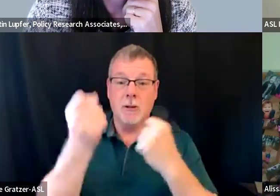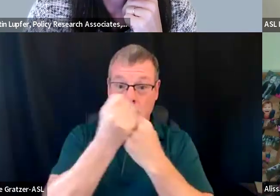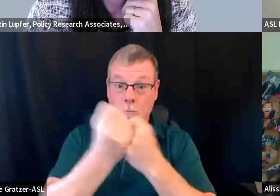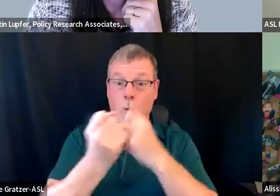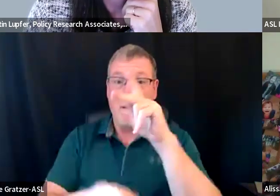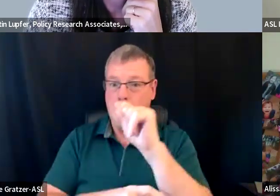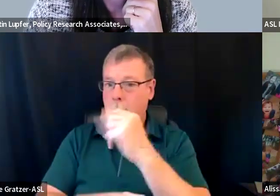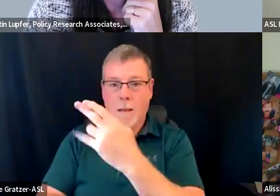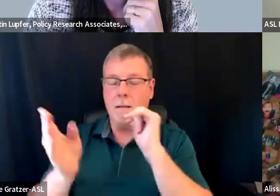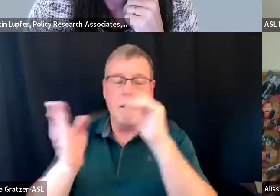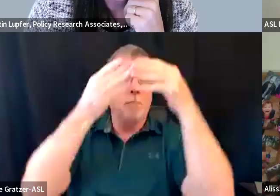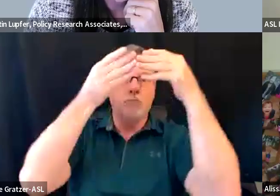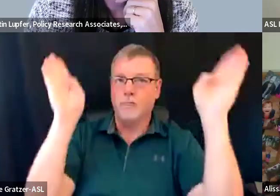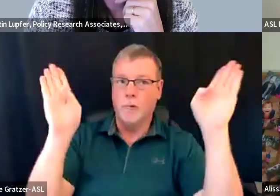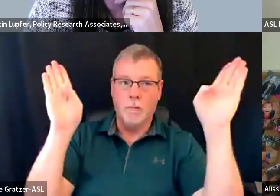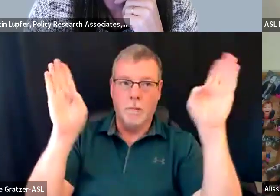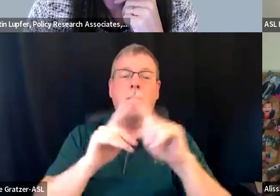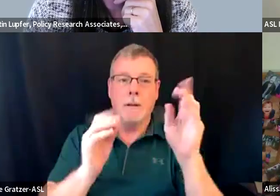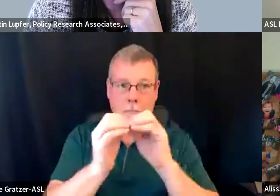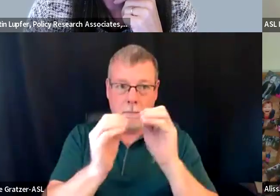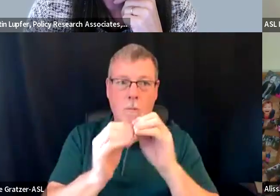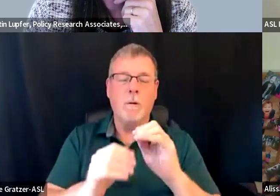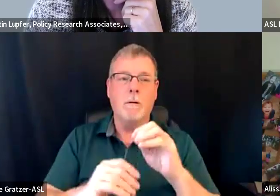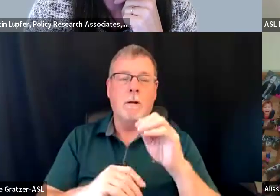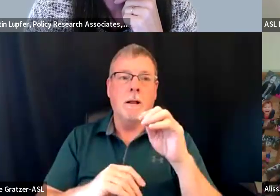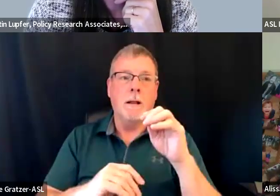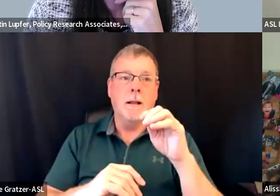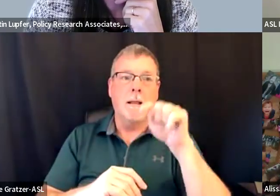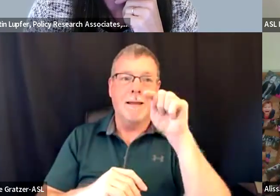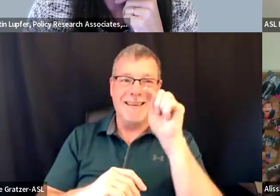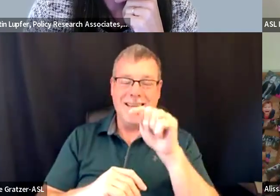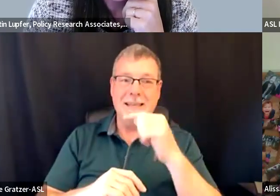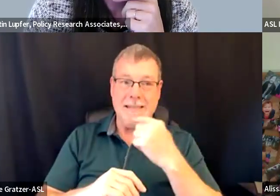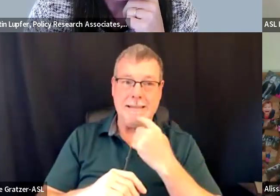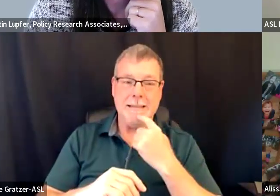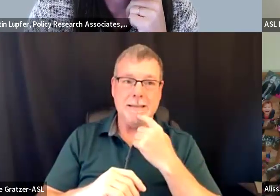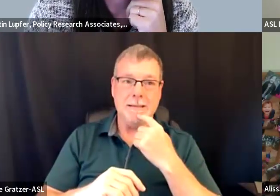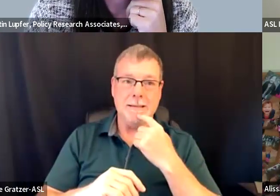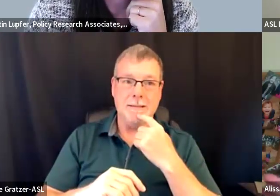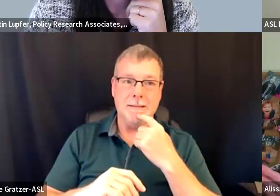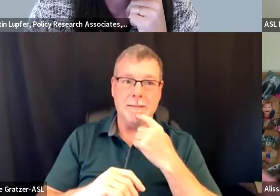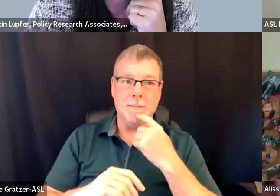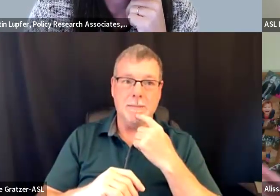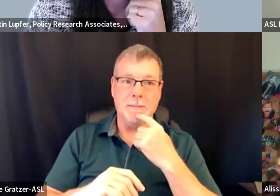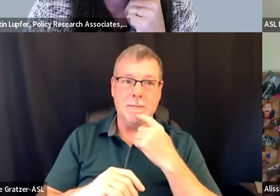not the broader data dictionary, but the PATH specific one, does say, and I'm quoting this,